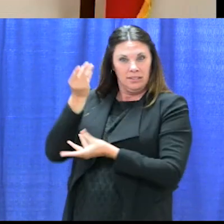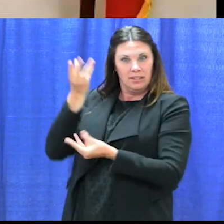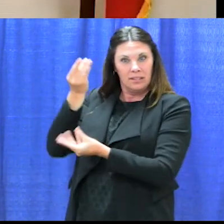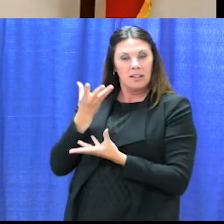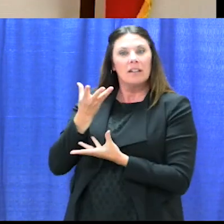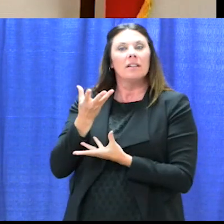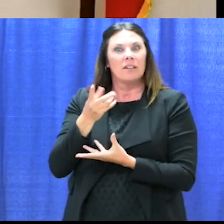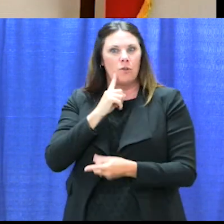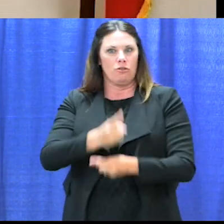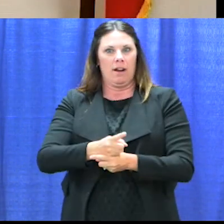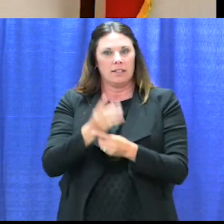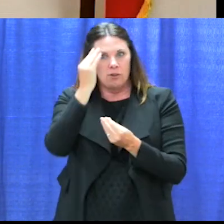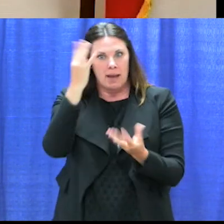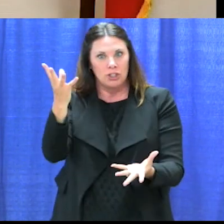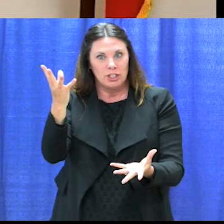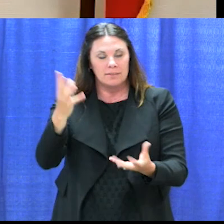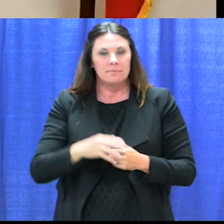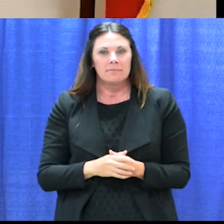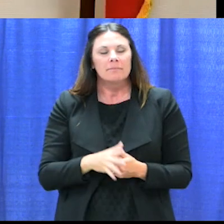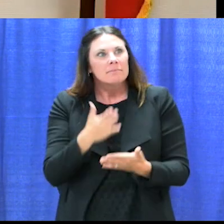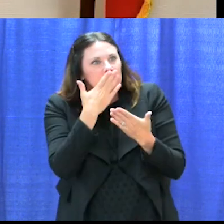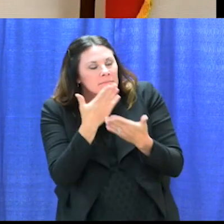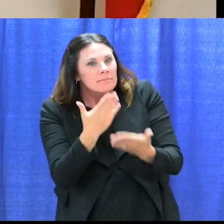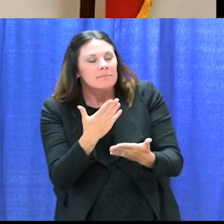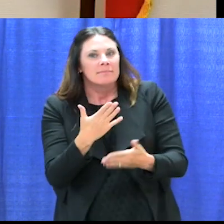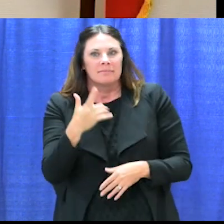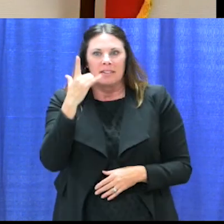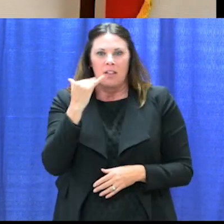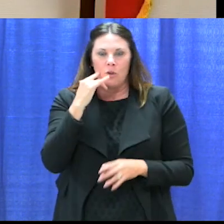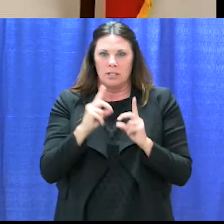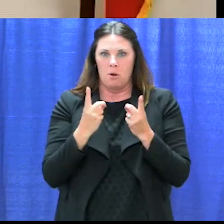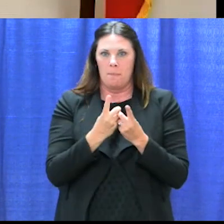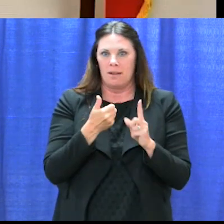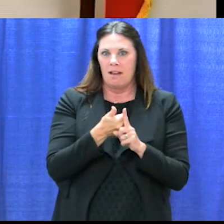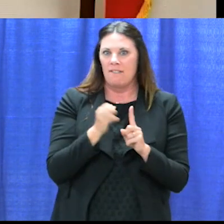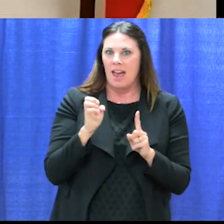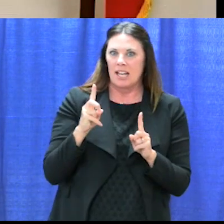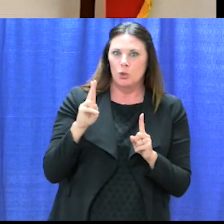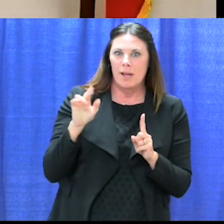I want to thank our staff at CDE and particularly Mary Nicely who has been working with our